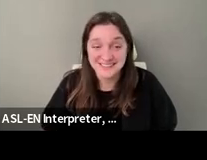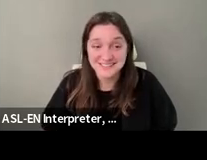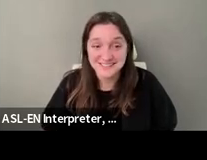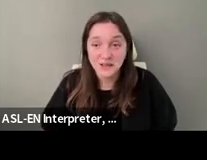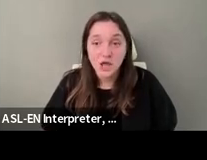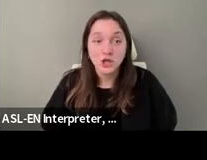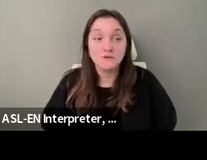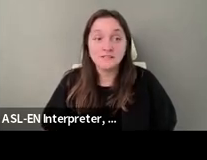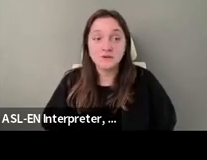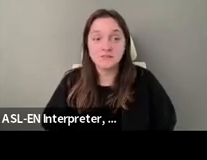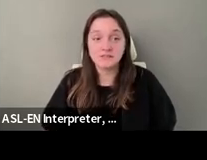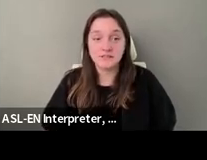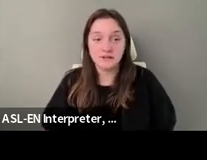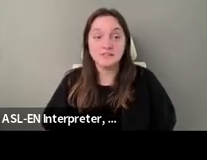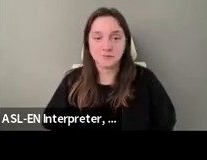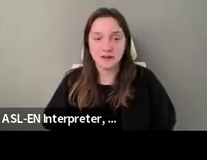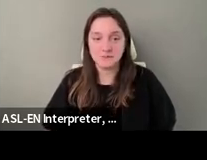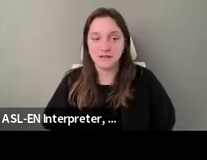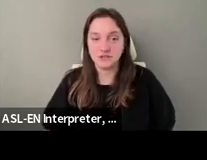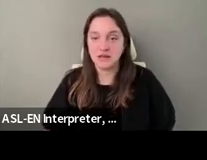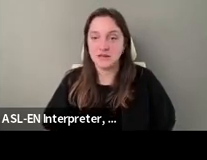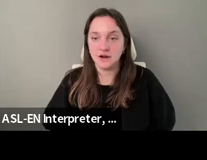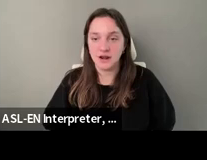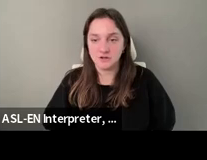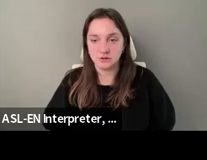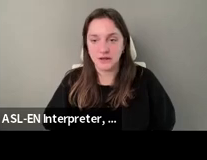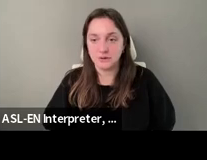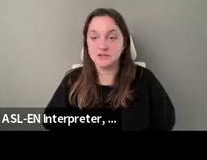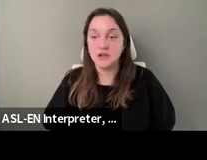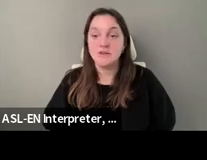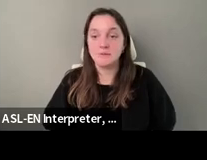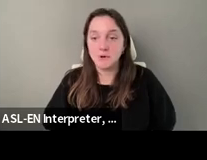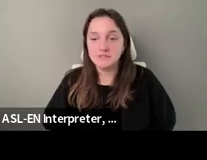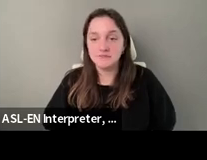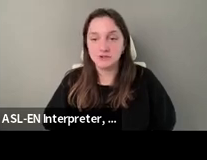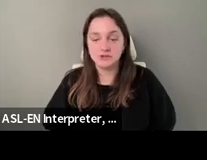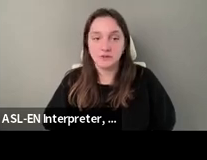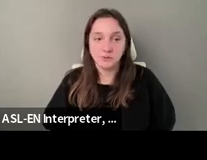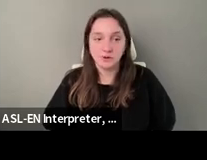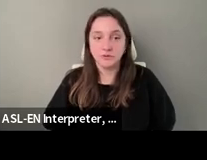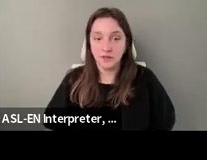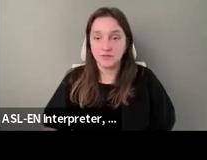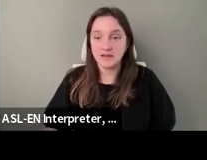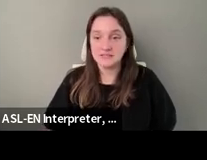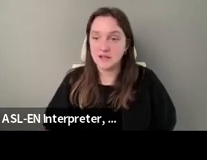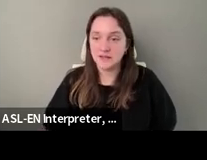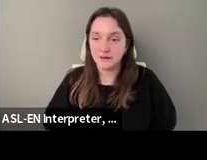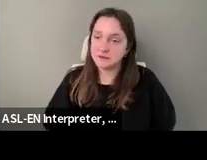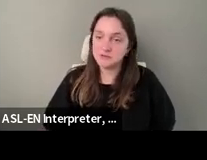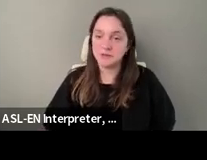UNESCO says there's the right to be educated in our natural language. For most deaf children in the world, that is sign language because they do not